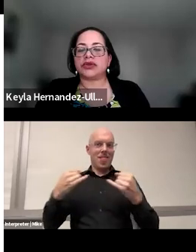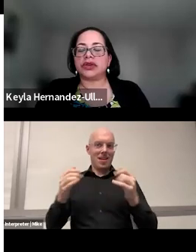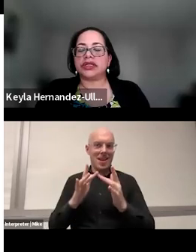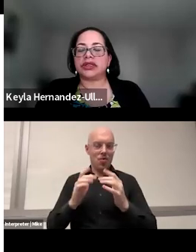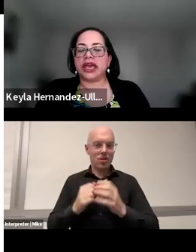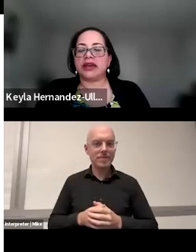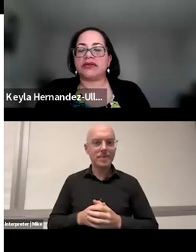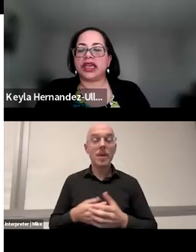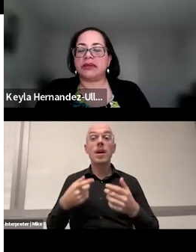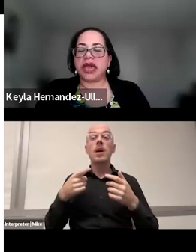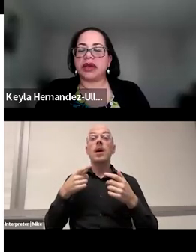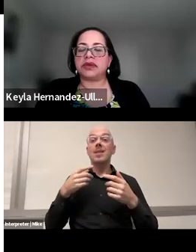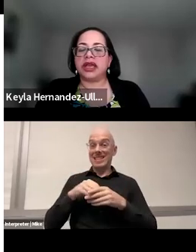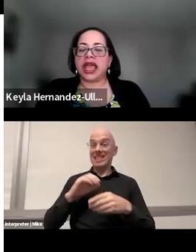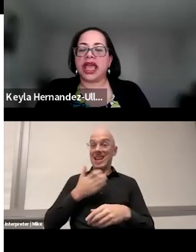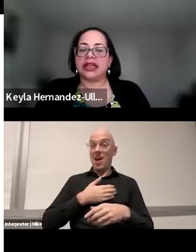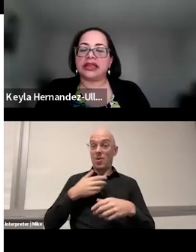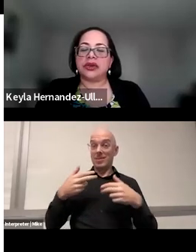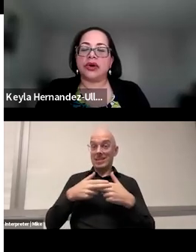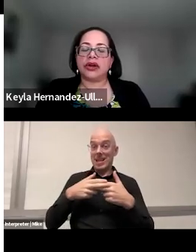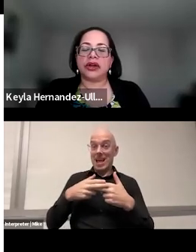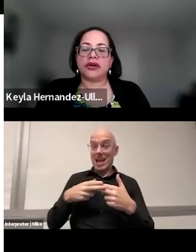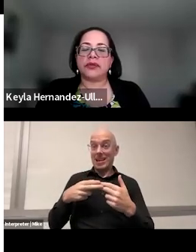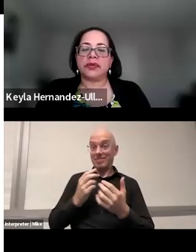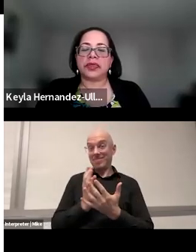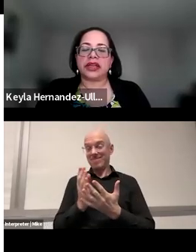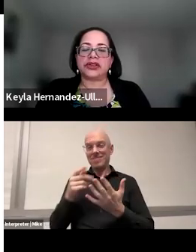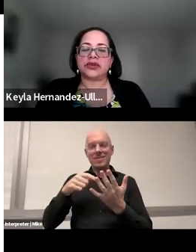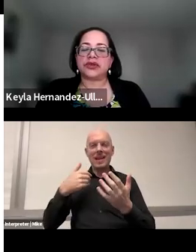Keyla Hernandez-Ulloa: in our slide presentation. We also can have a map